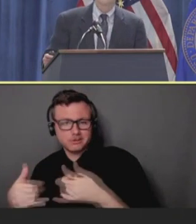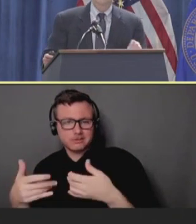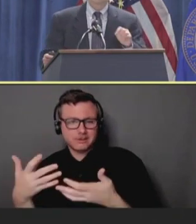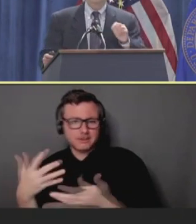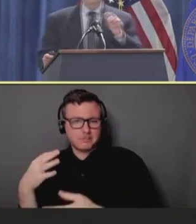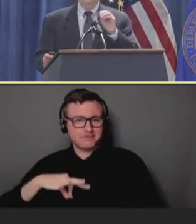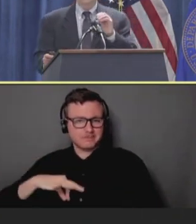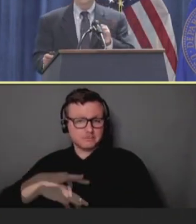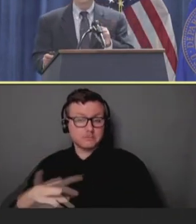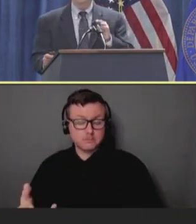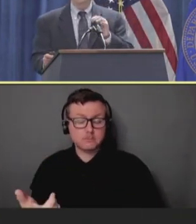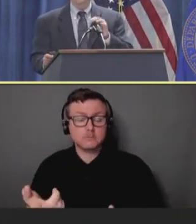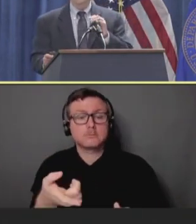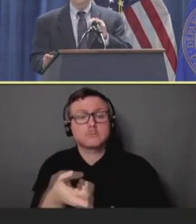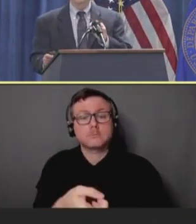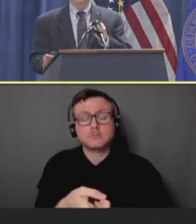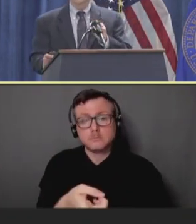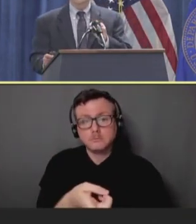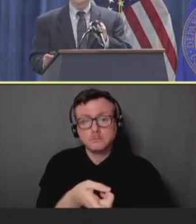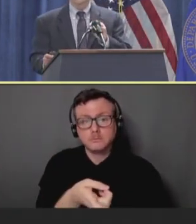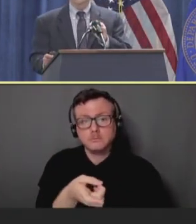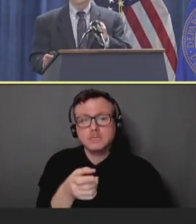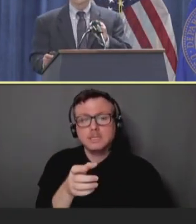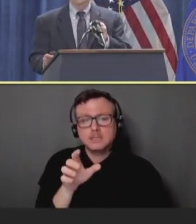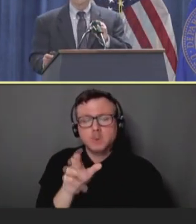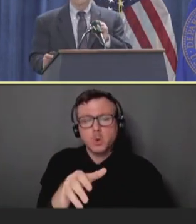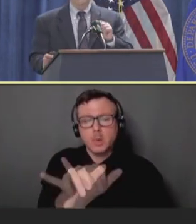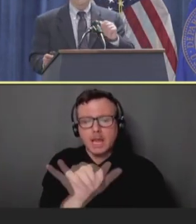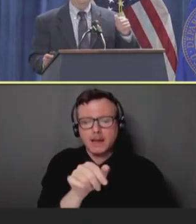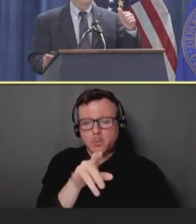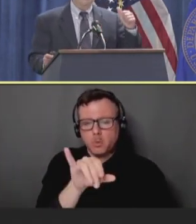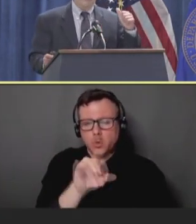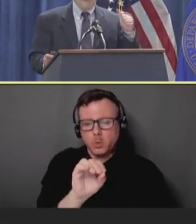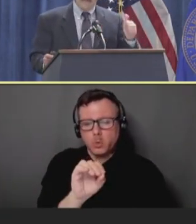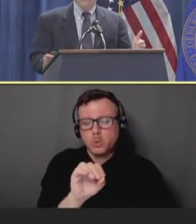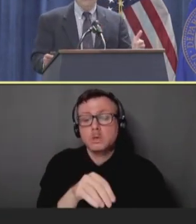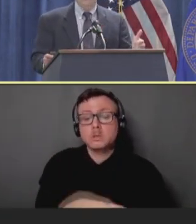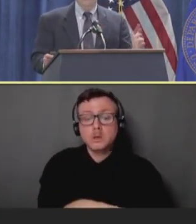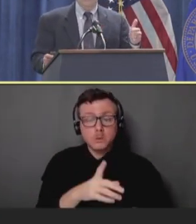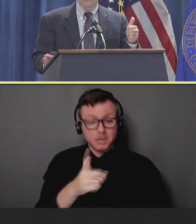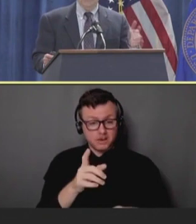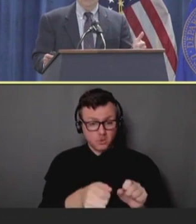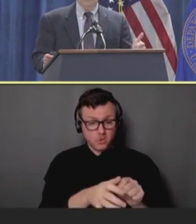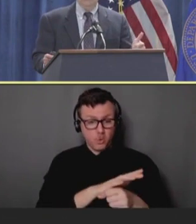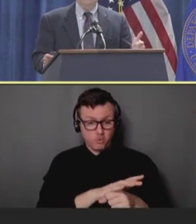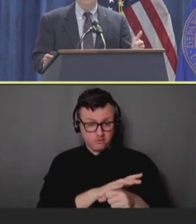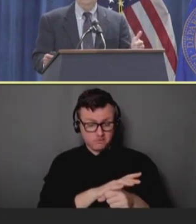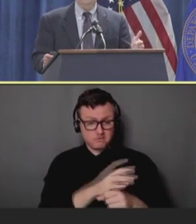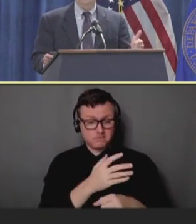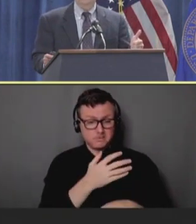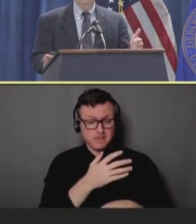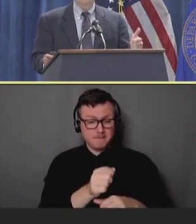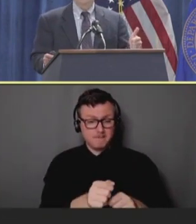But when it comes to the COVID vaccine, and the vaccine that has been rolled out, and